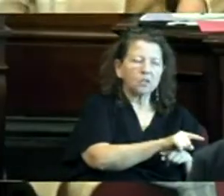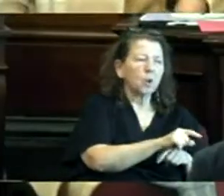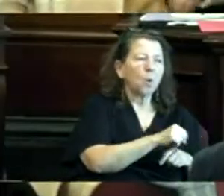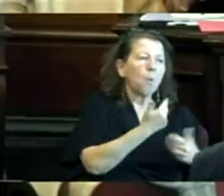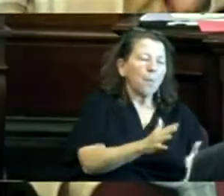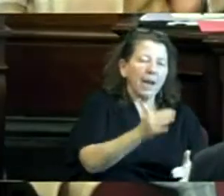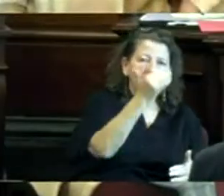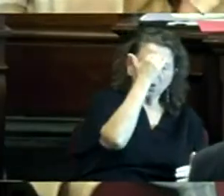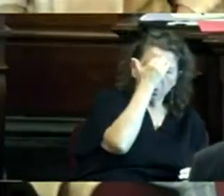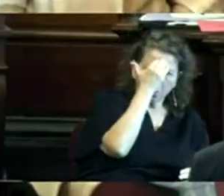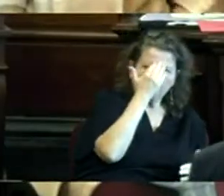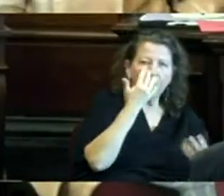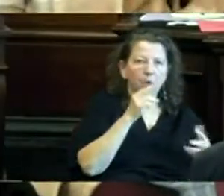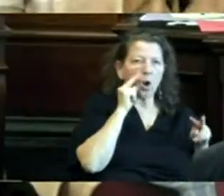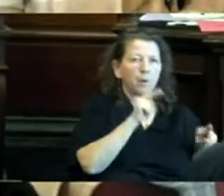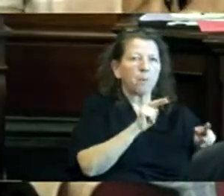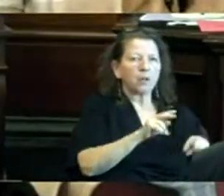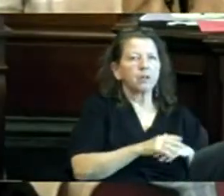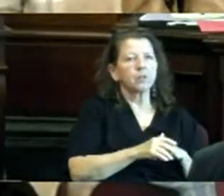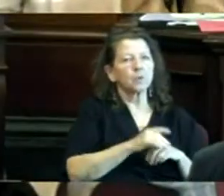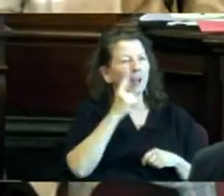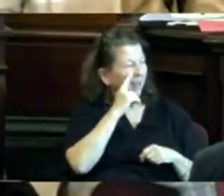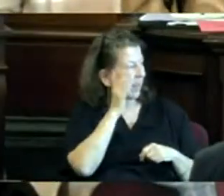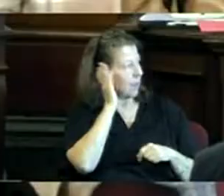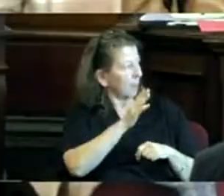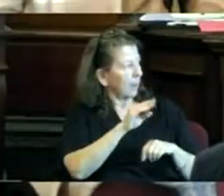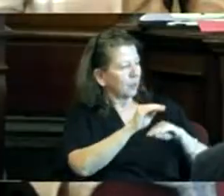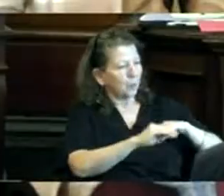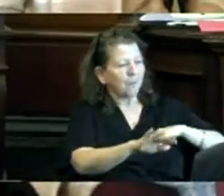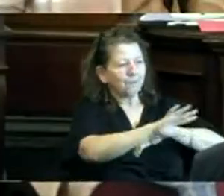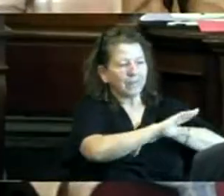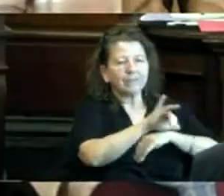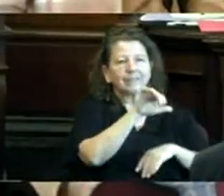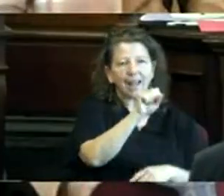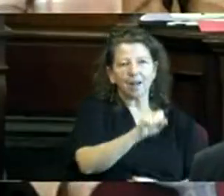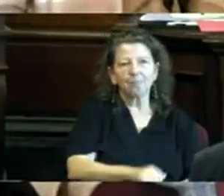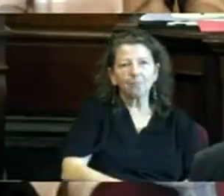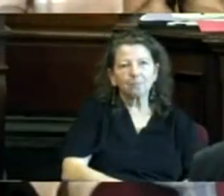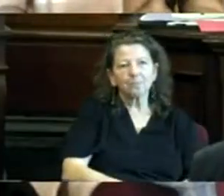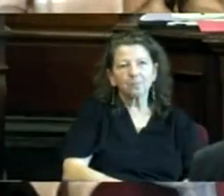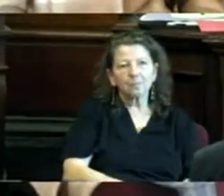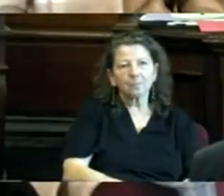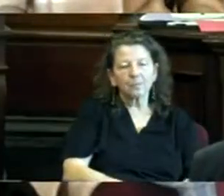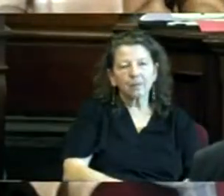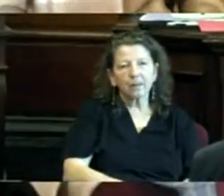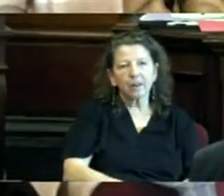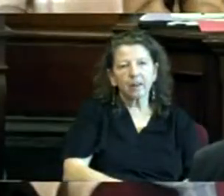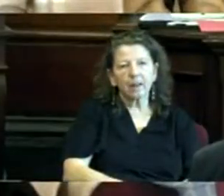monitoring that for 20 years or more. So it's not as though it